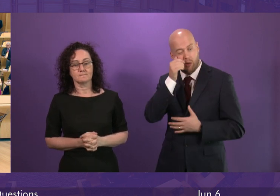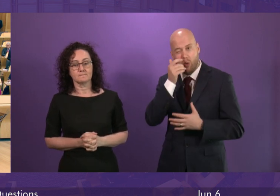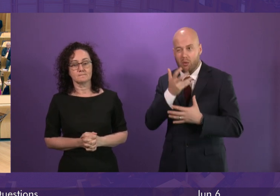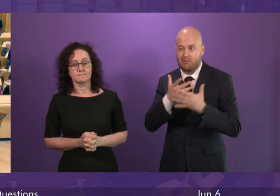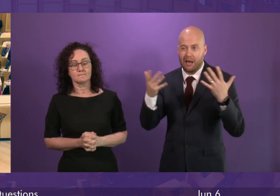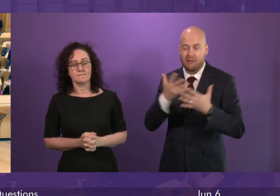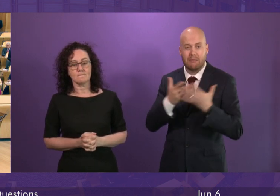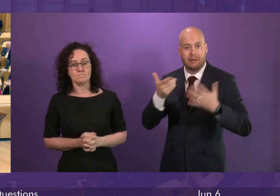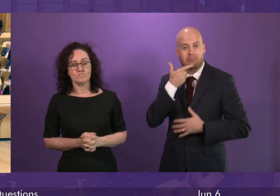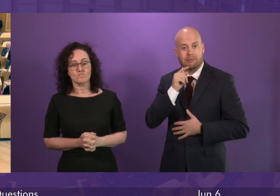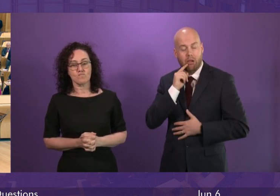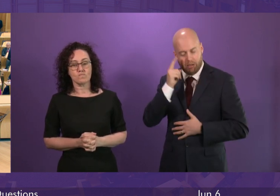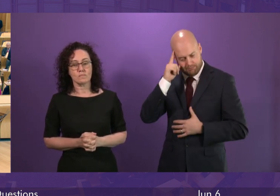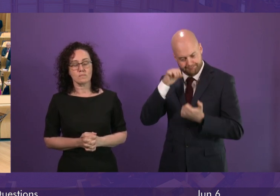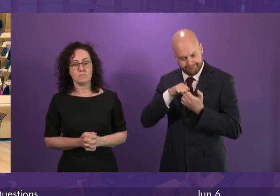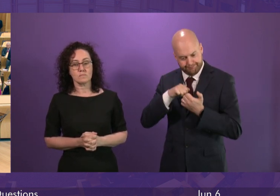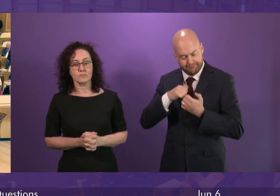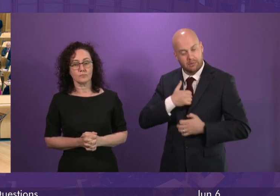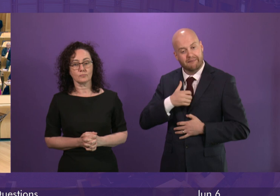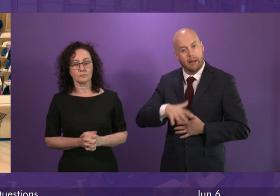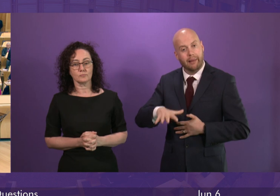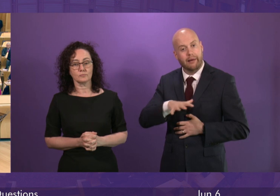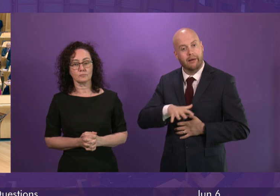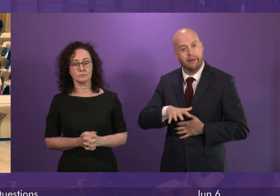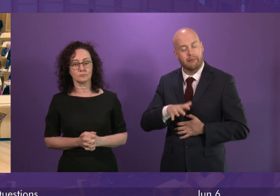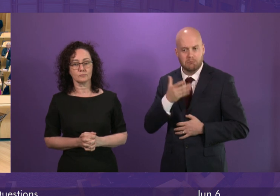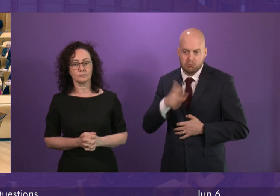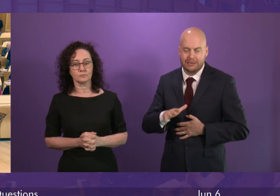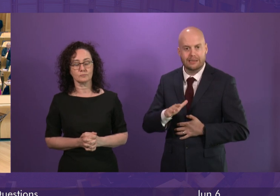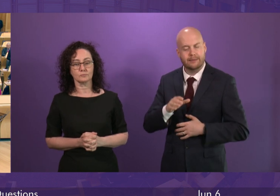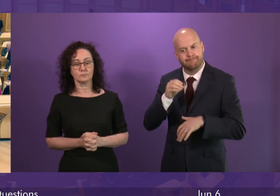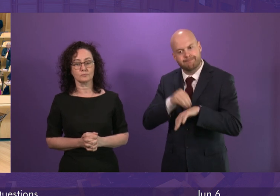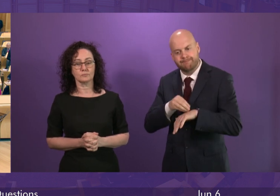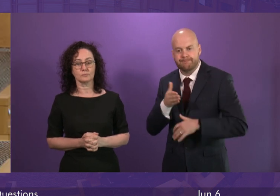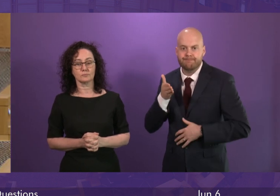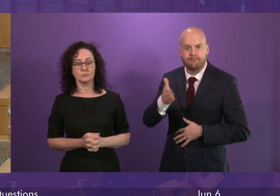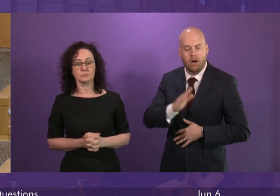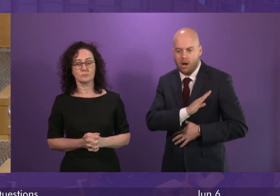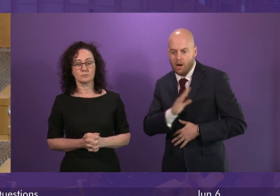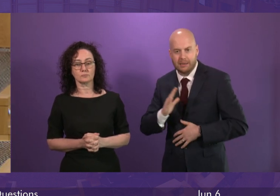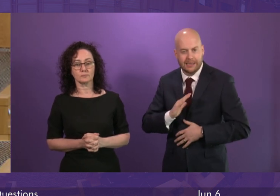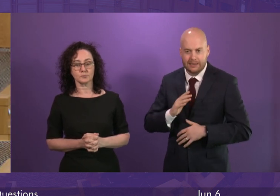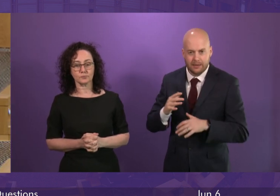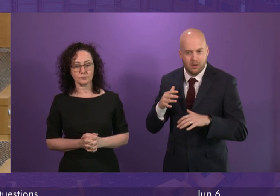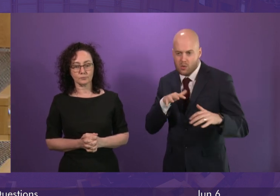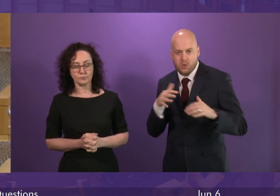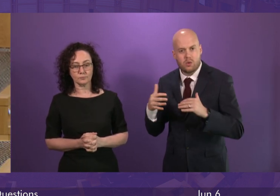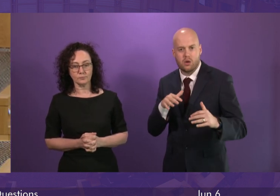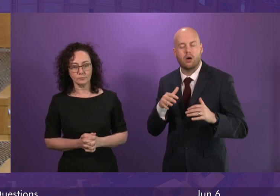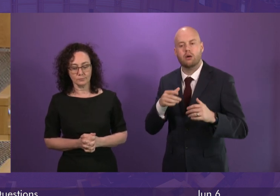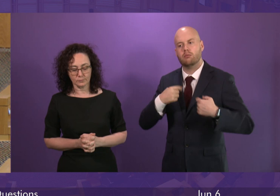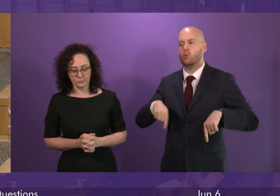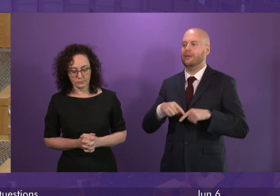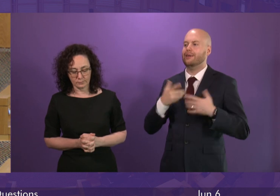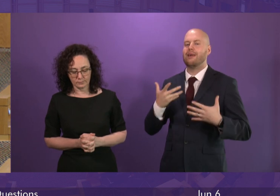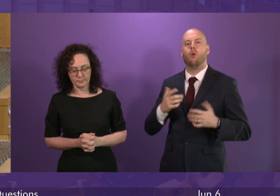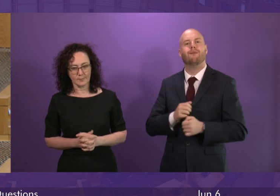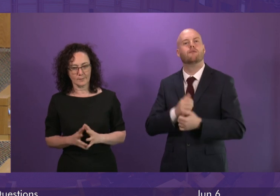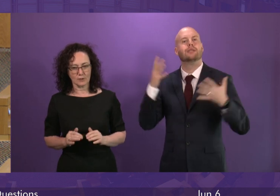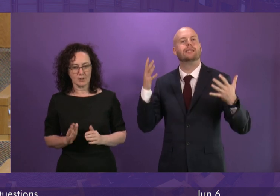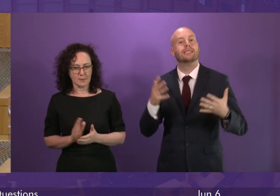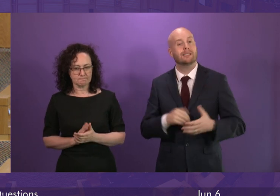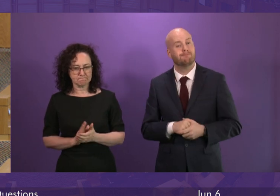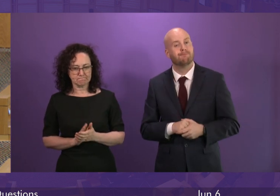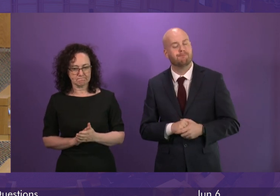in their families who served and sacrificed so that we may live freely today. The Education